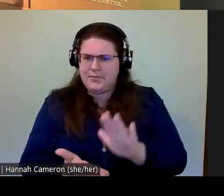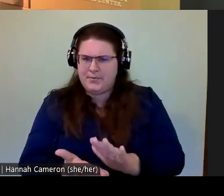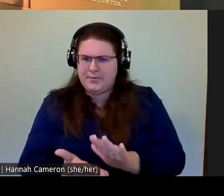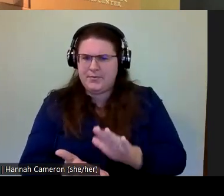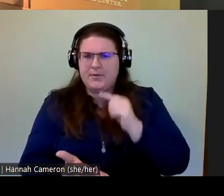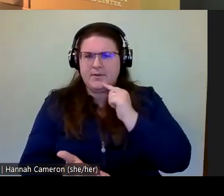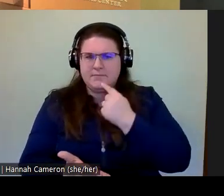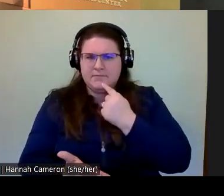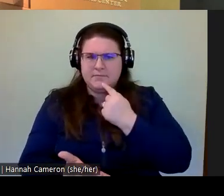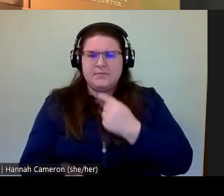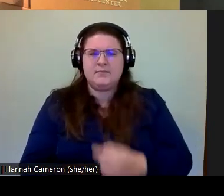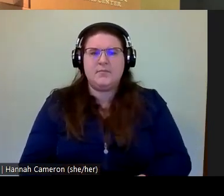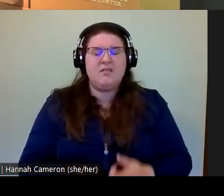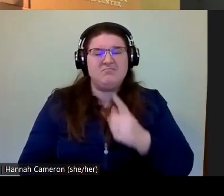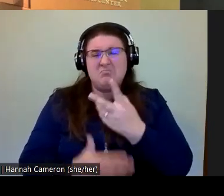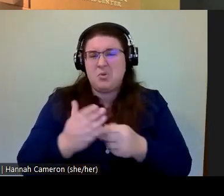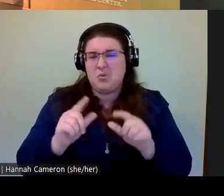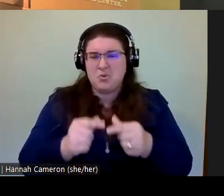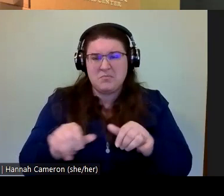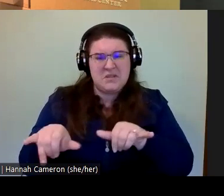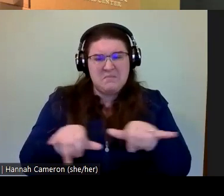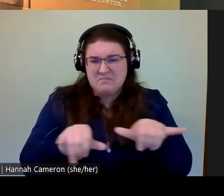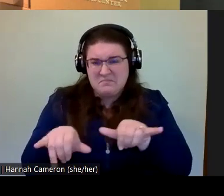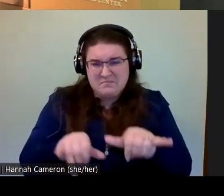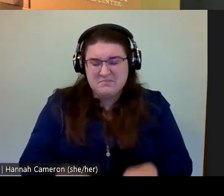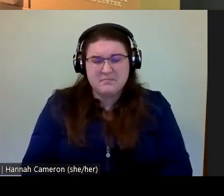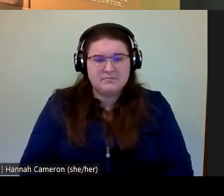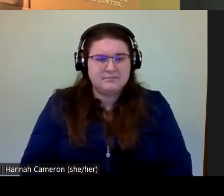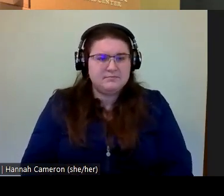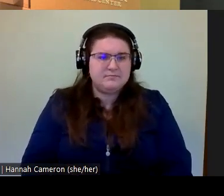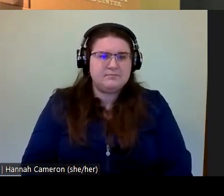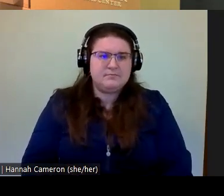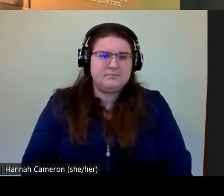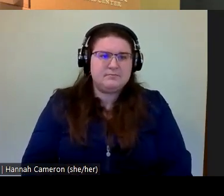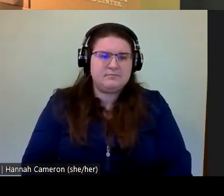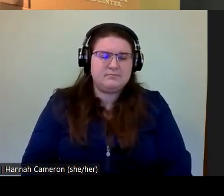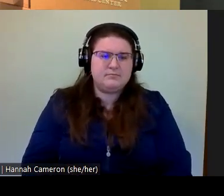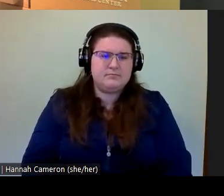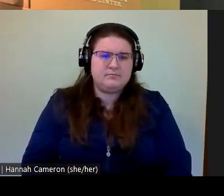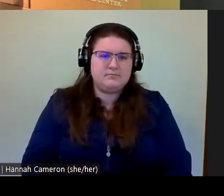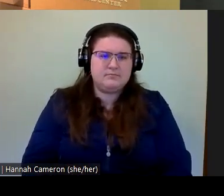a difference between the two groups uh we looked that how much time people spent in a euic state so